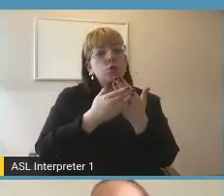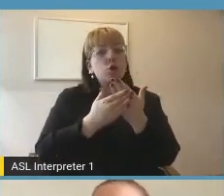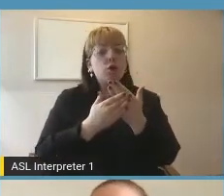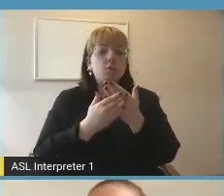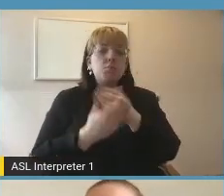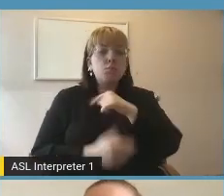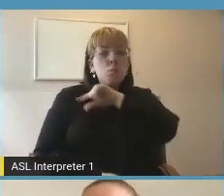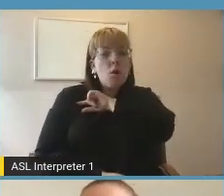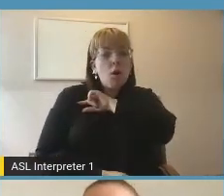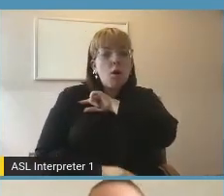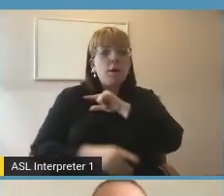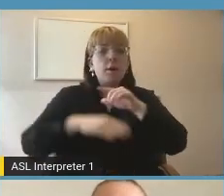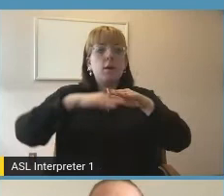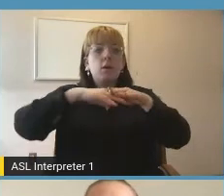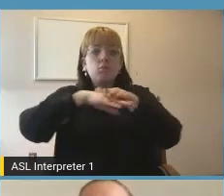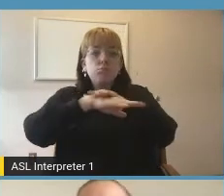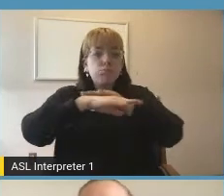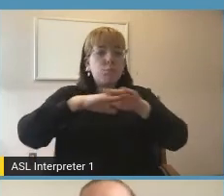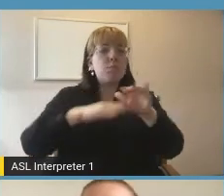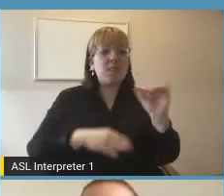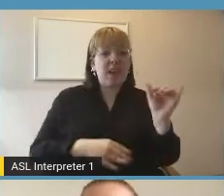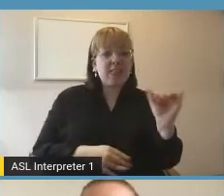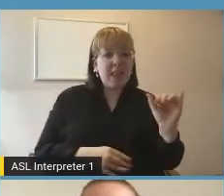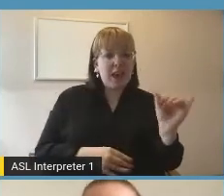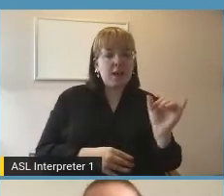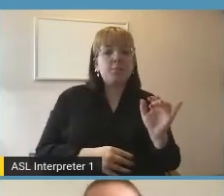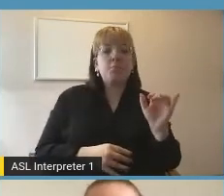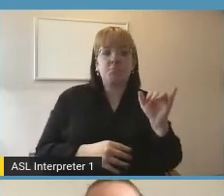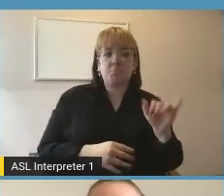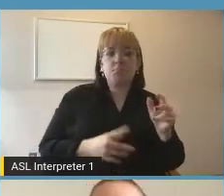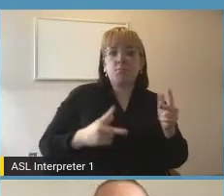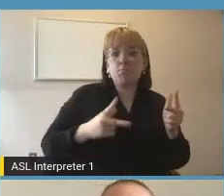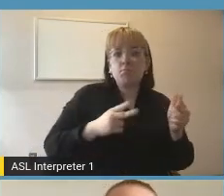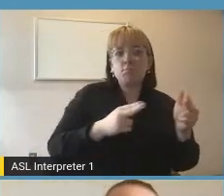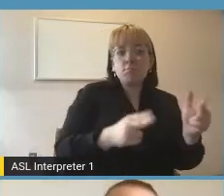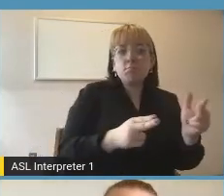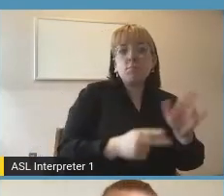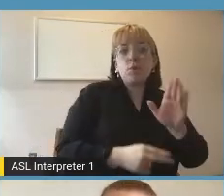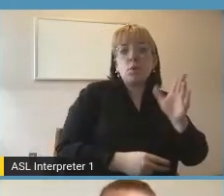Once you go start to finish like that, I like to go back and go through doing fine editing.